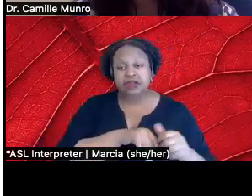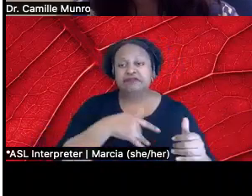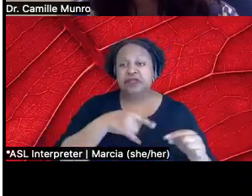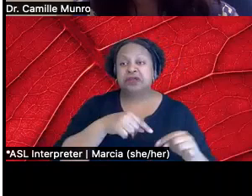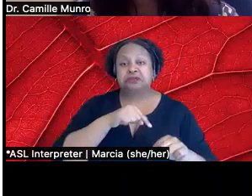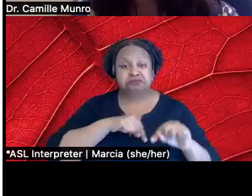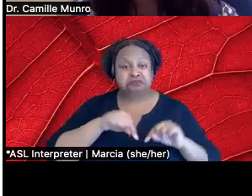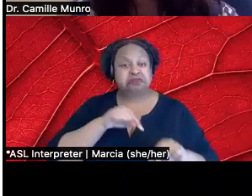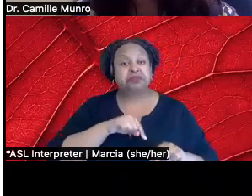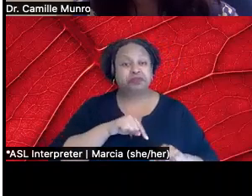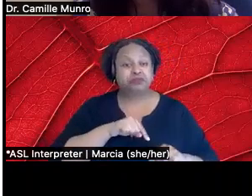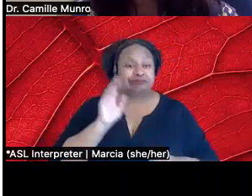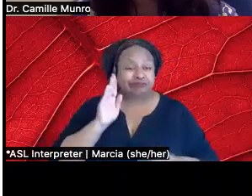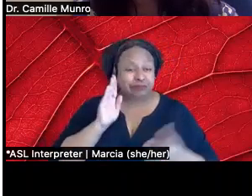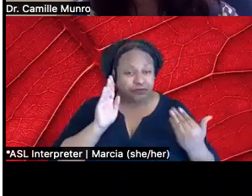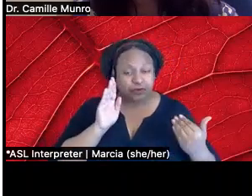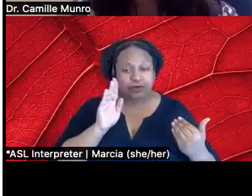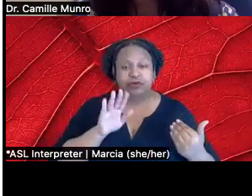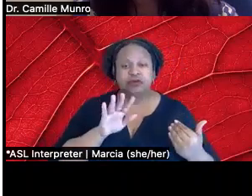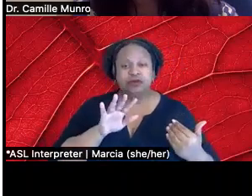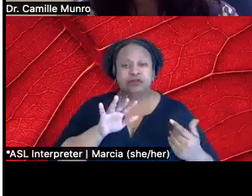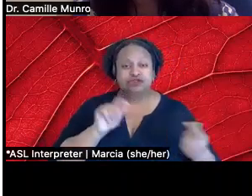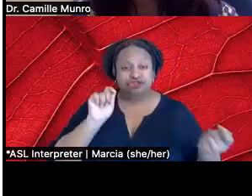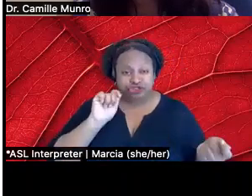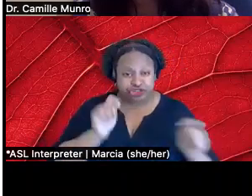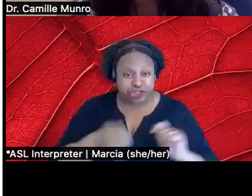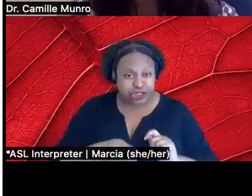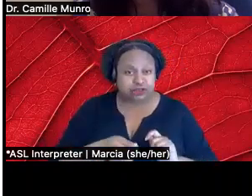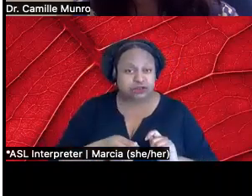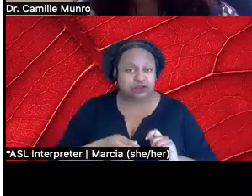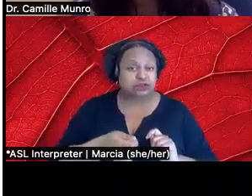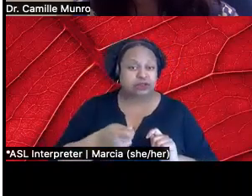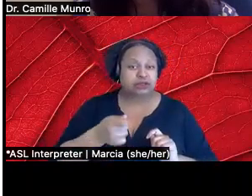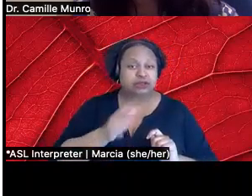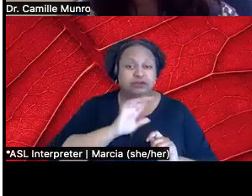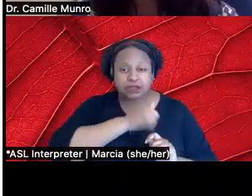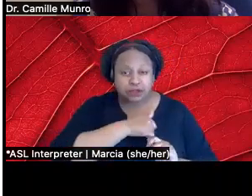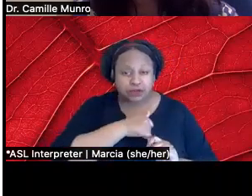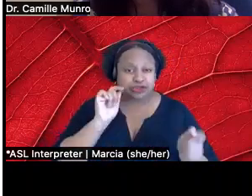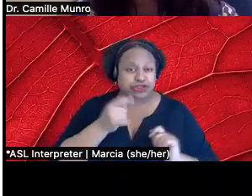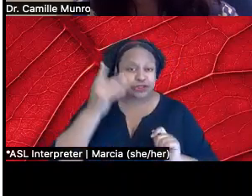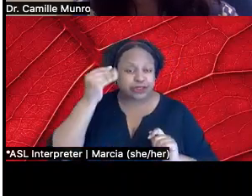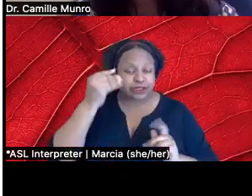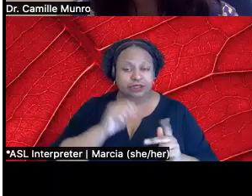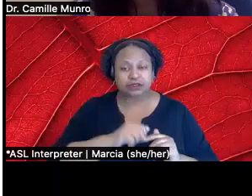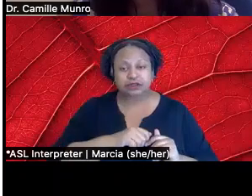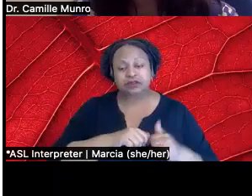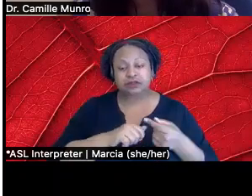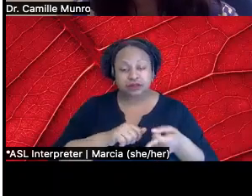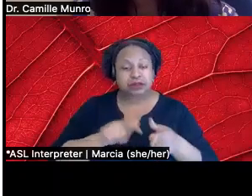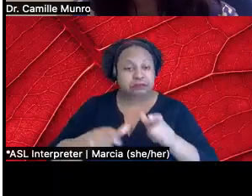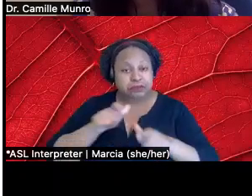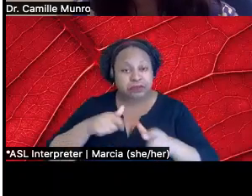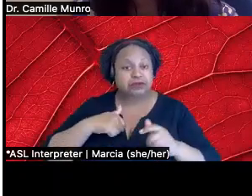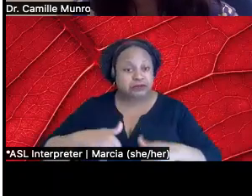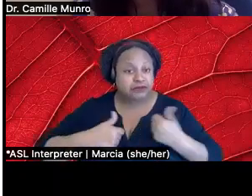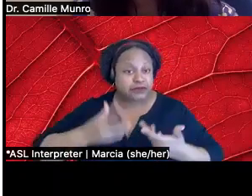I think adding that learned experience and adding the tools to help with patient care.